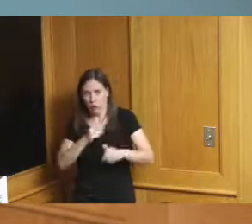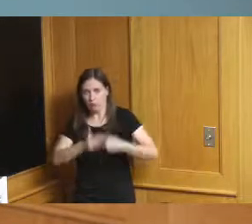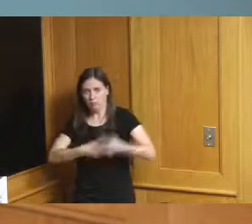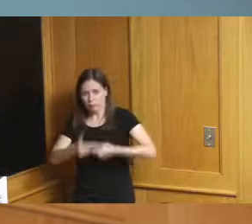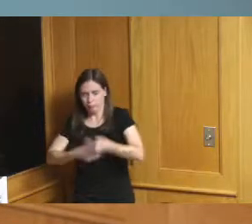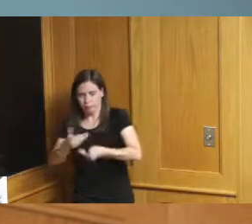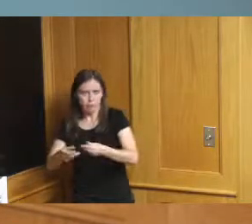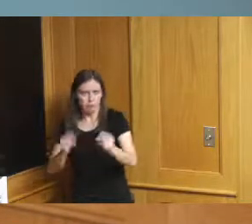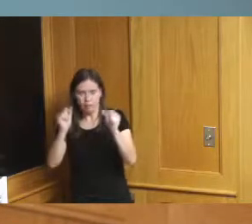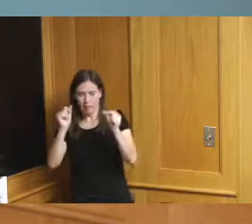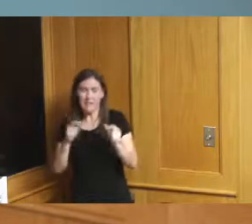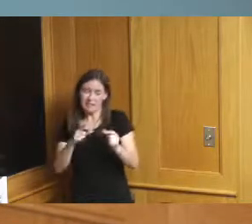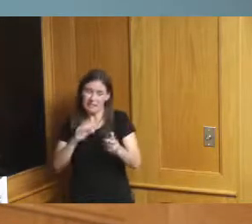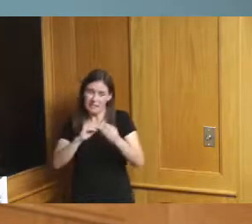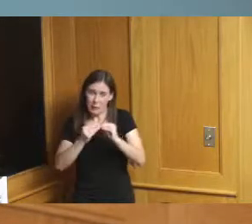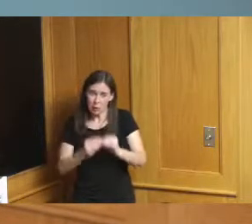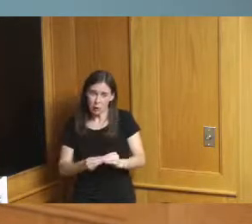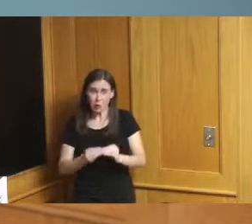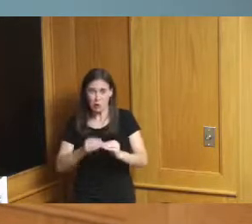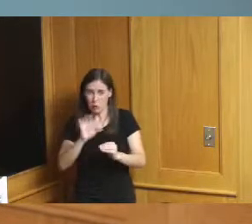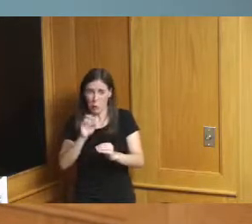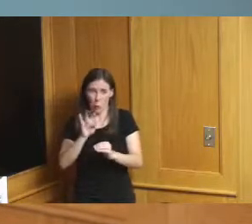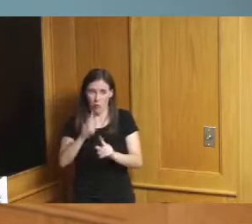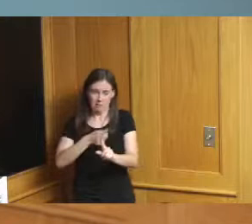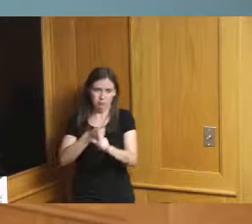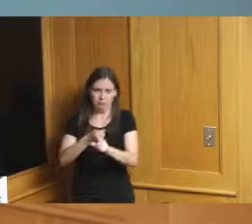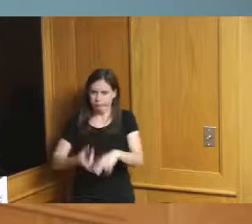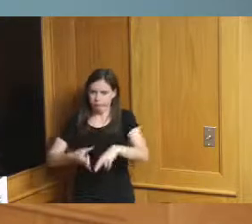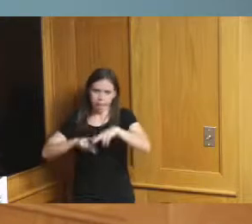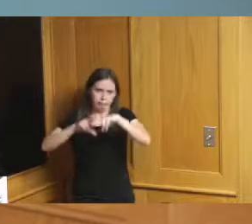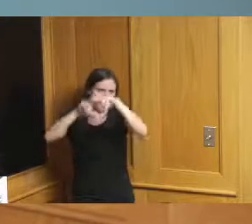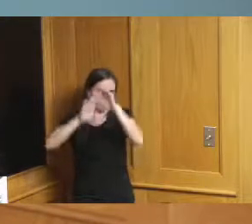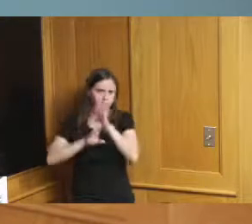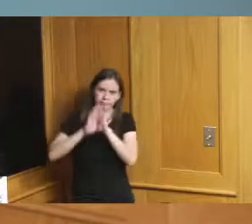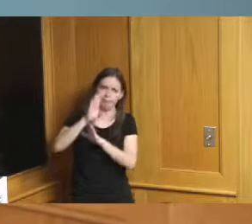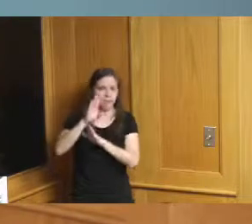these numbers are jumping on us every every day so and we could get some kind of report